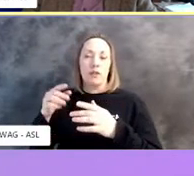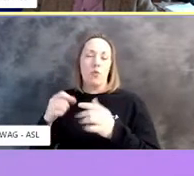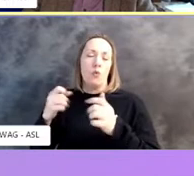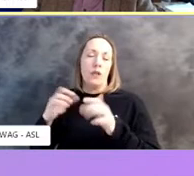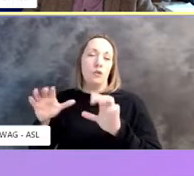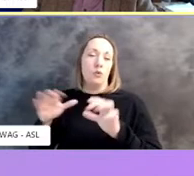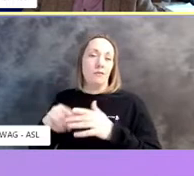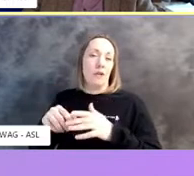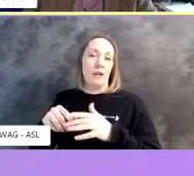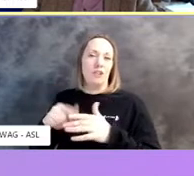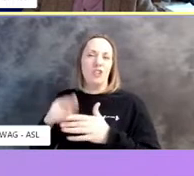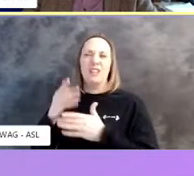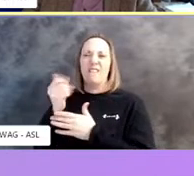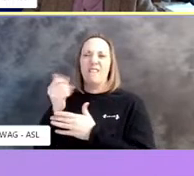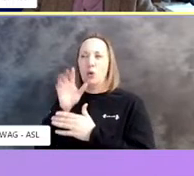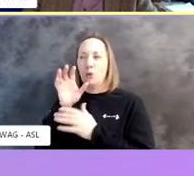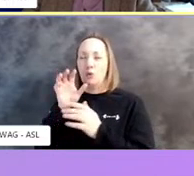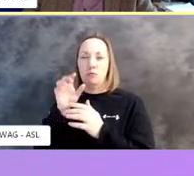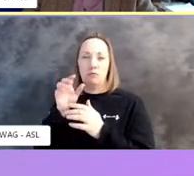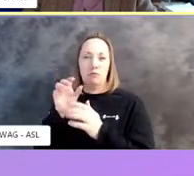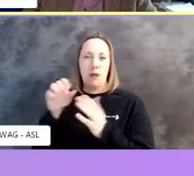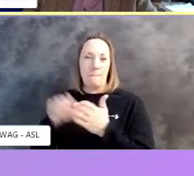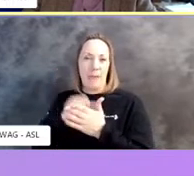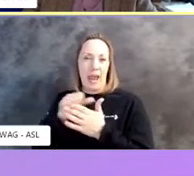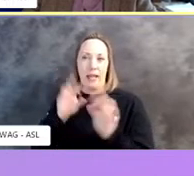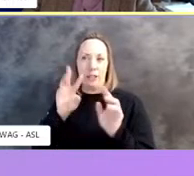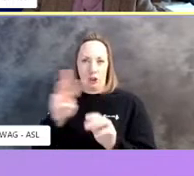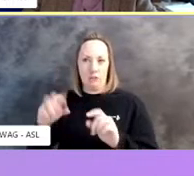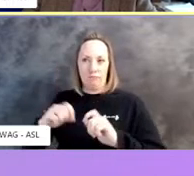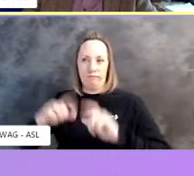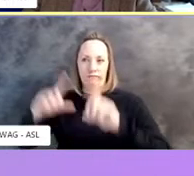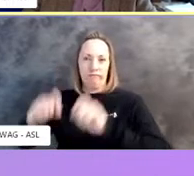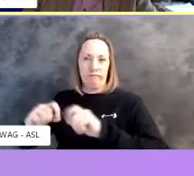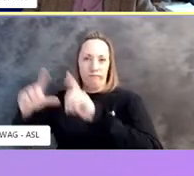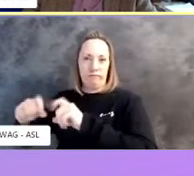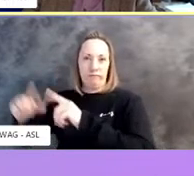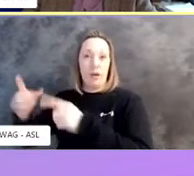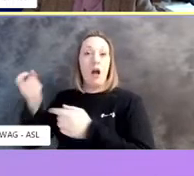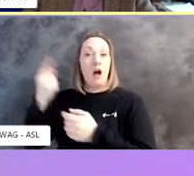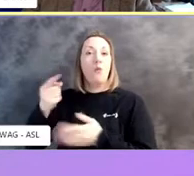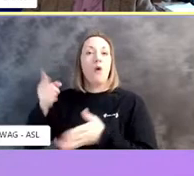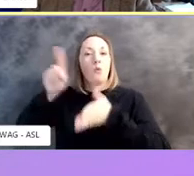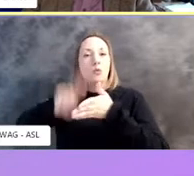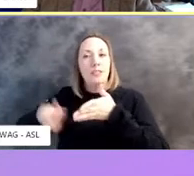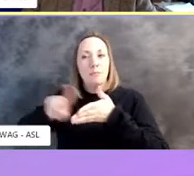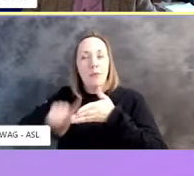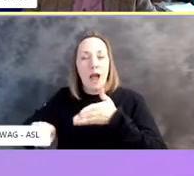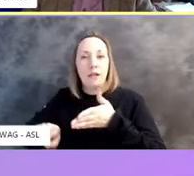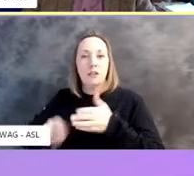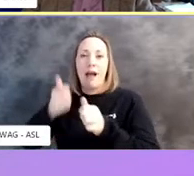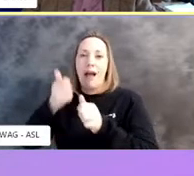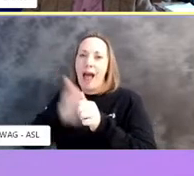compliance. And that's an important point in draft reviews. On the other hand, are much more detailed. They're done on a much more a once off